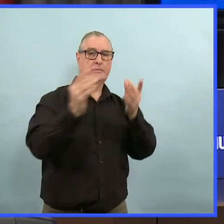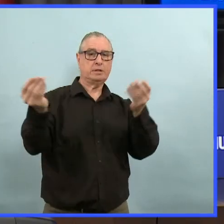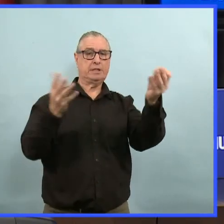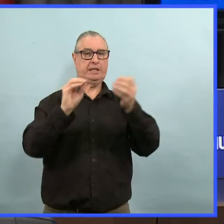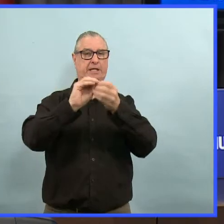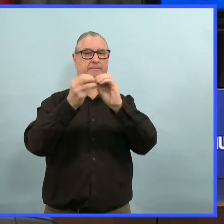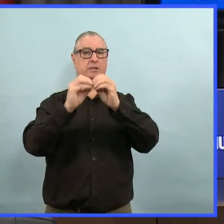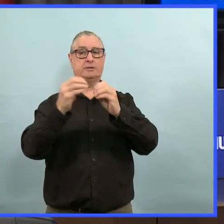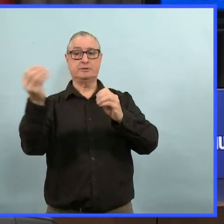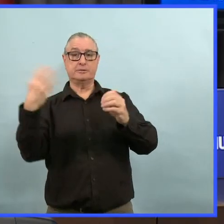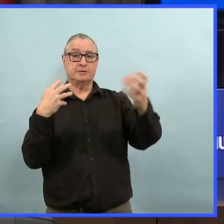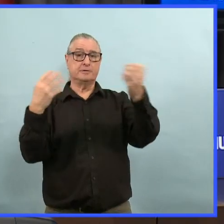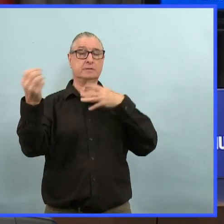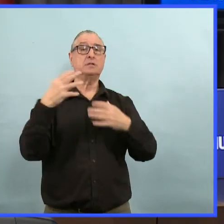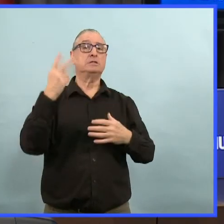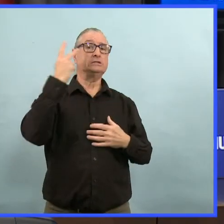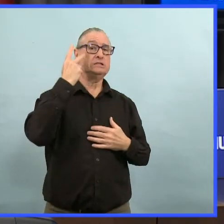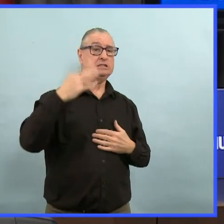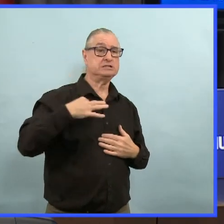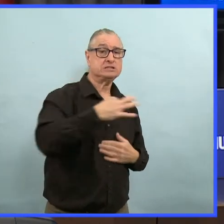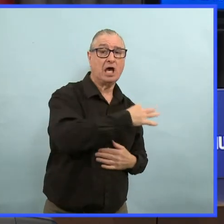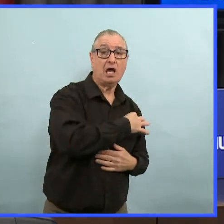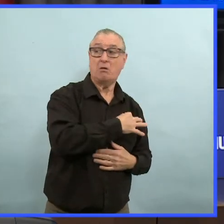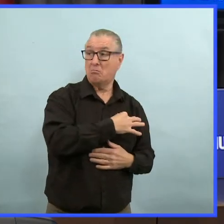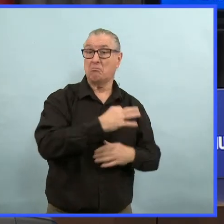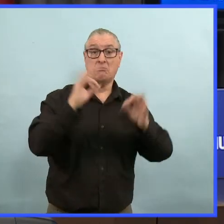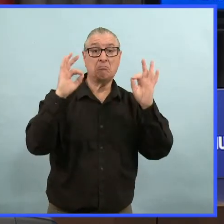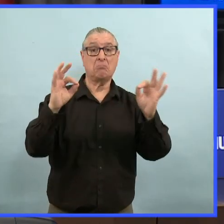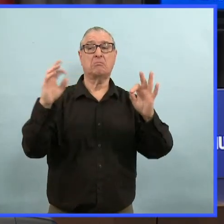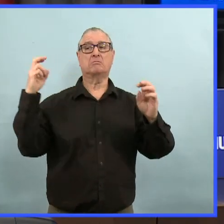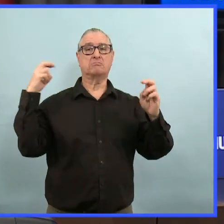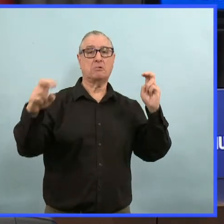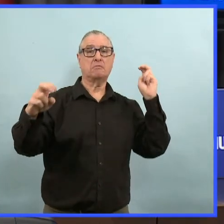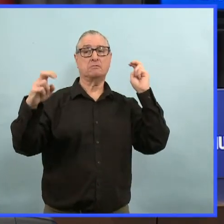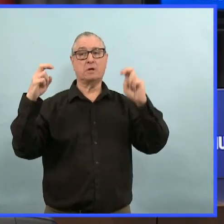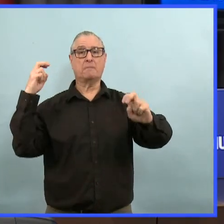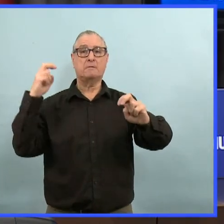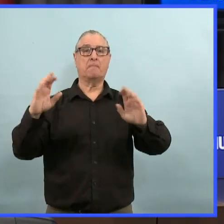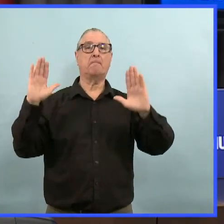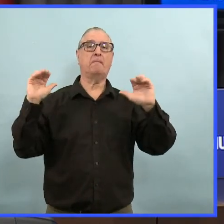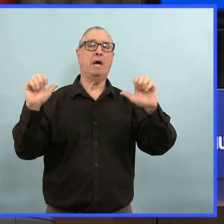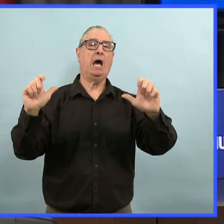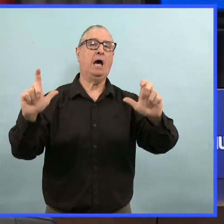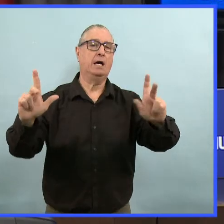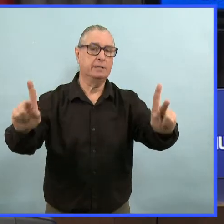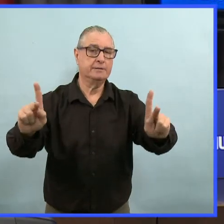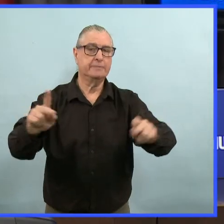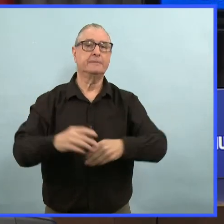will gradually reduce some covert related capacity as covert demands continue to